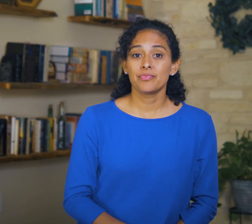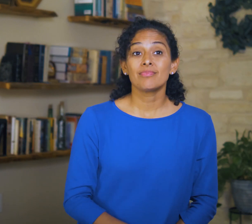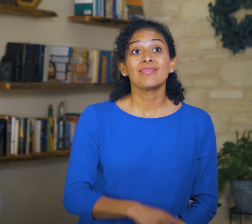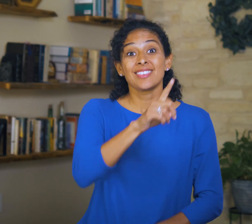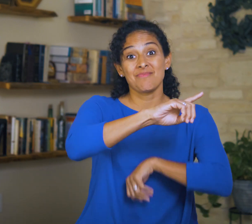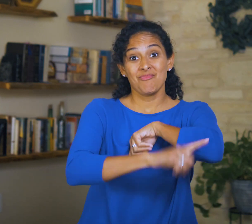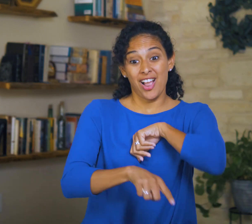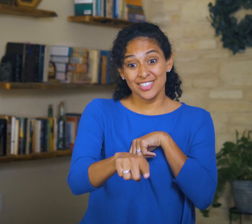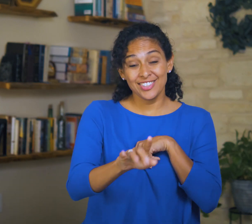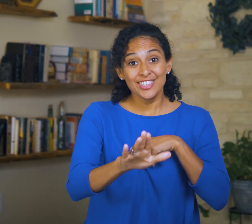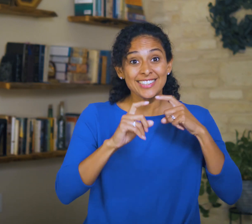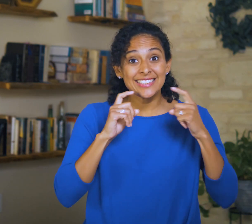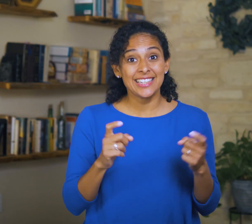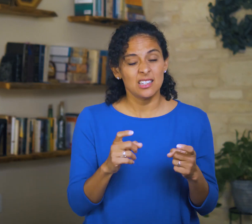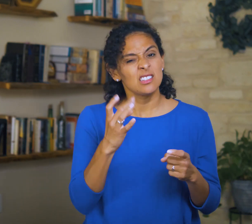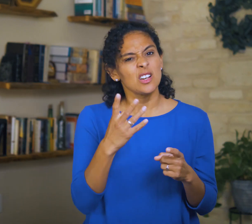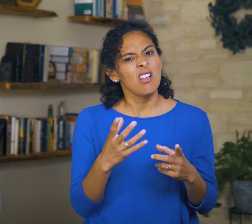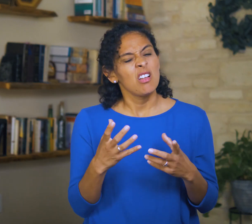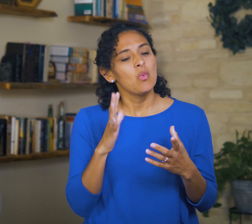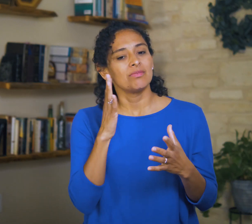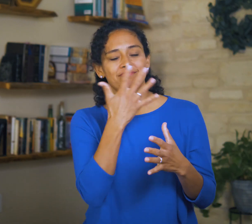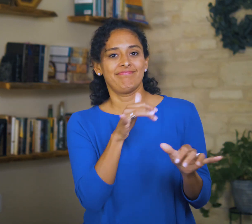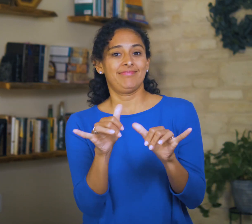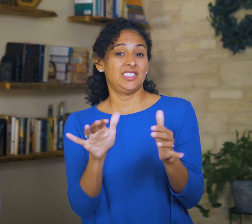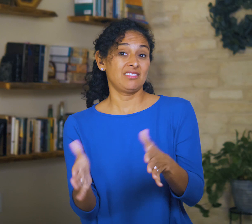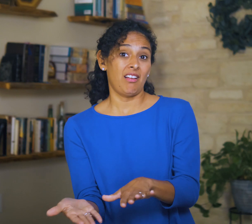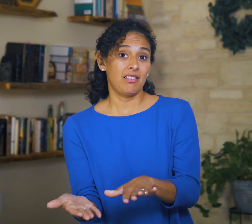His punishment for her sins will looks a lot like death,